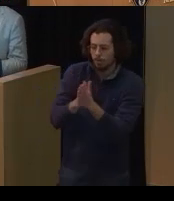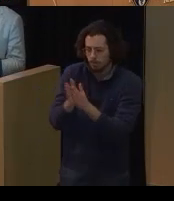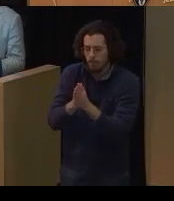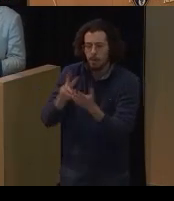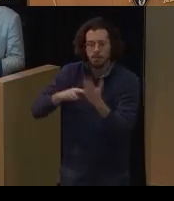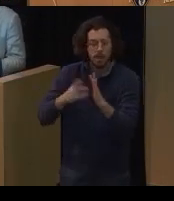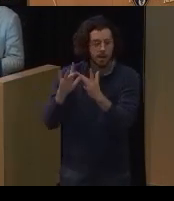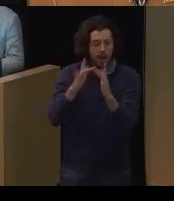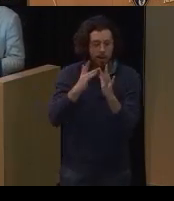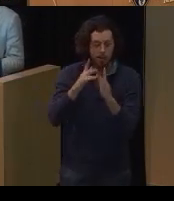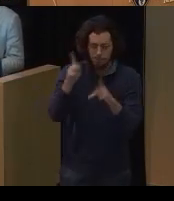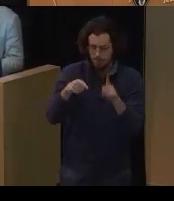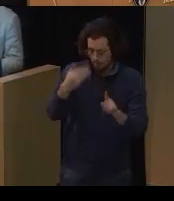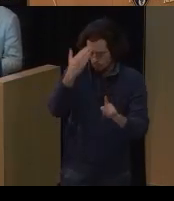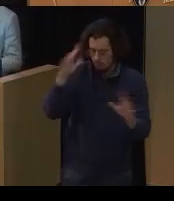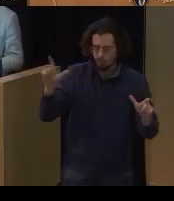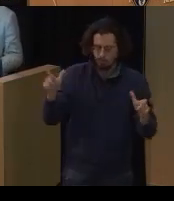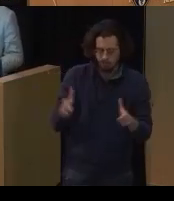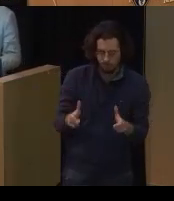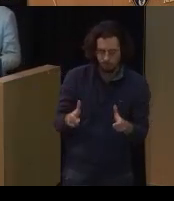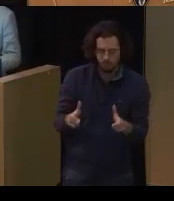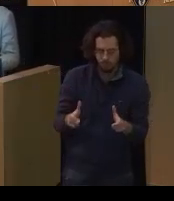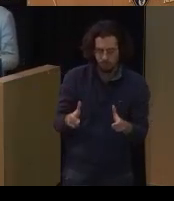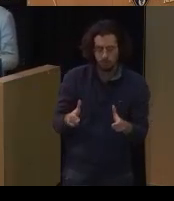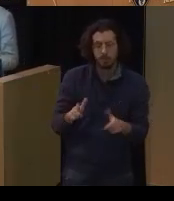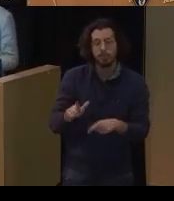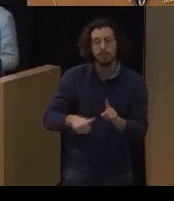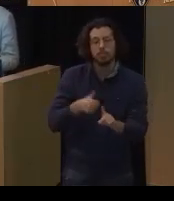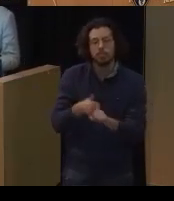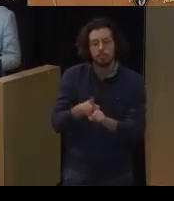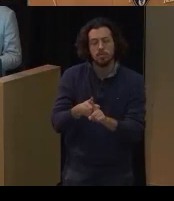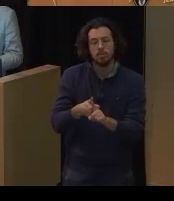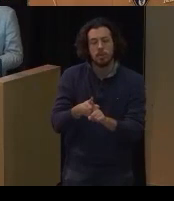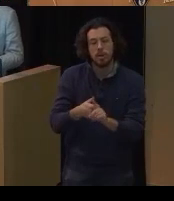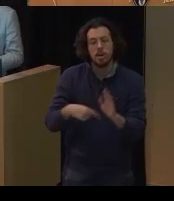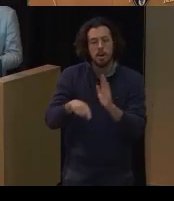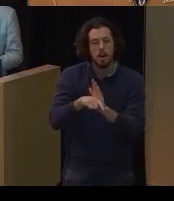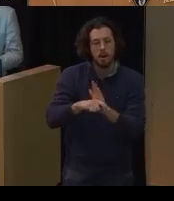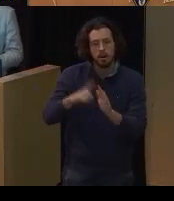which is hypothesized to lead to this harmful reorganization of the social brain in a way